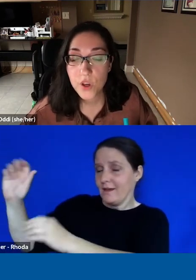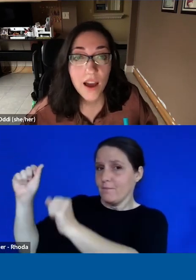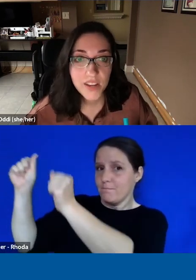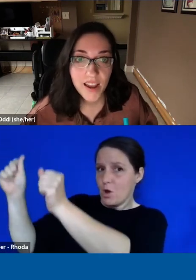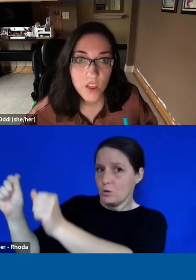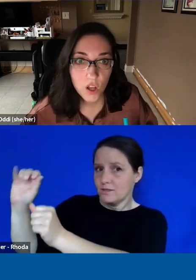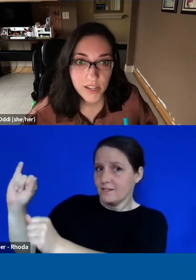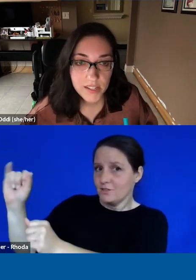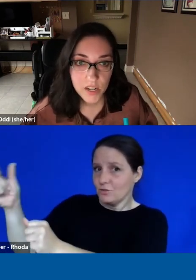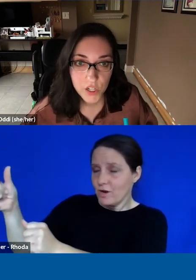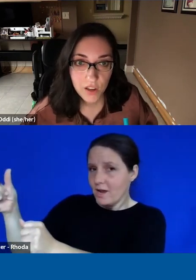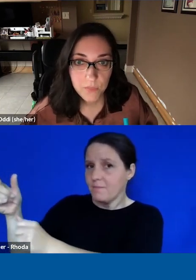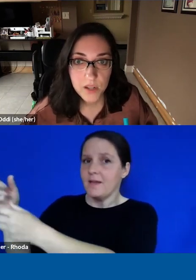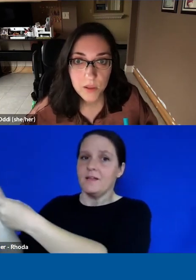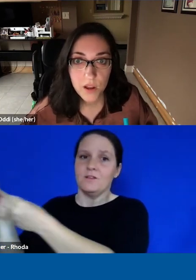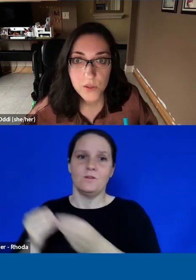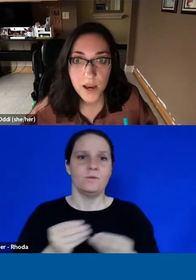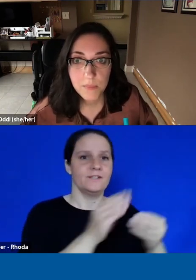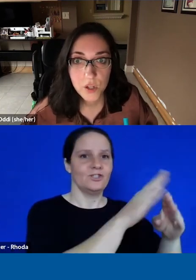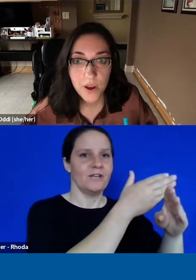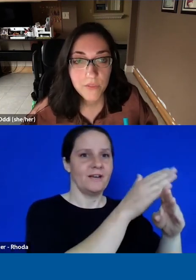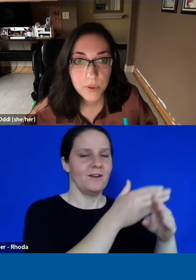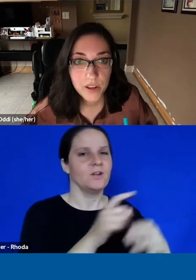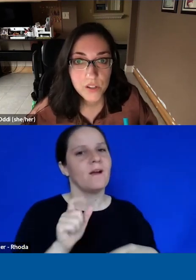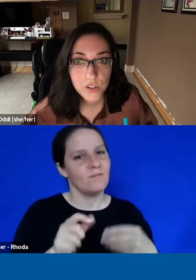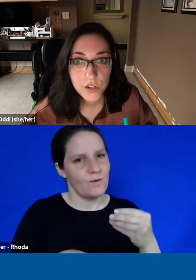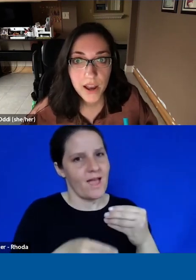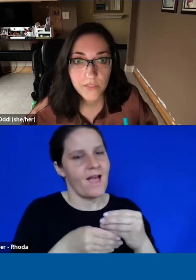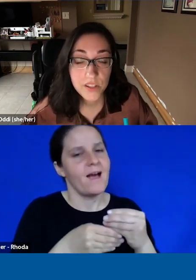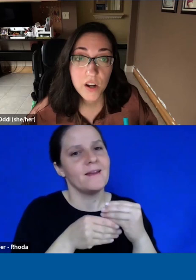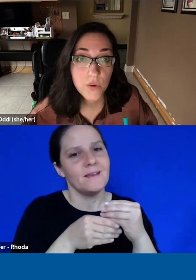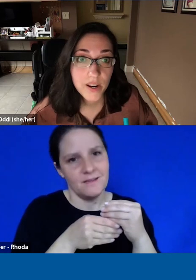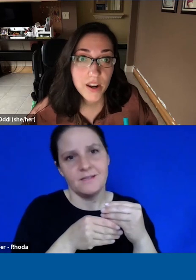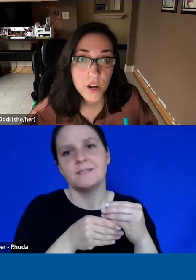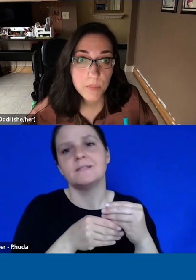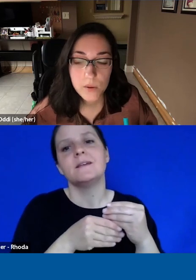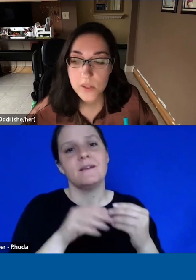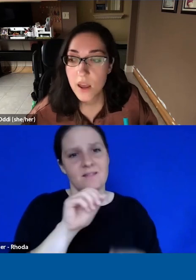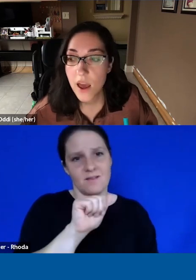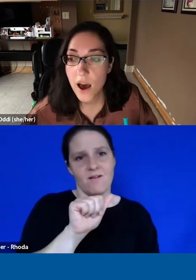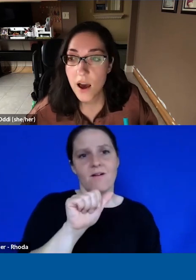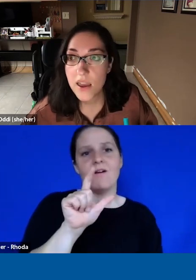you'll have to add in the alt text again yourself because a lot of those apps don't have it put in, so you're gonna have to then go in and edit your post.